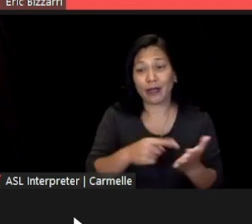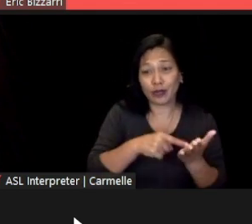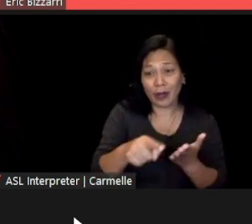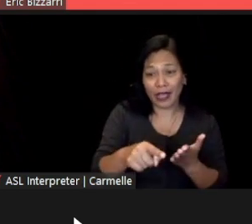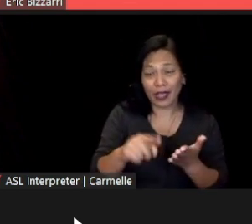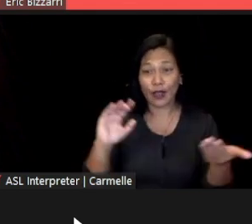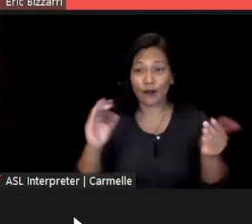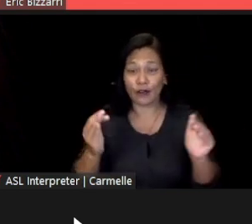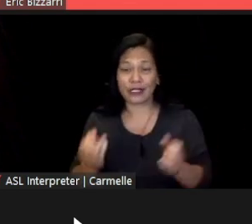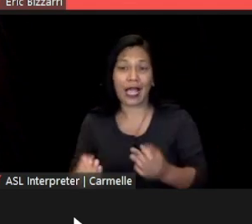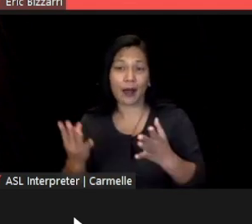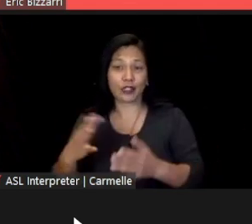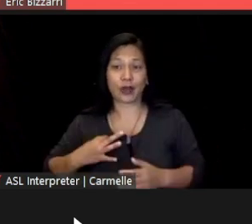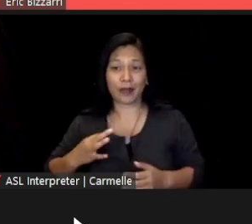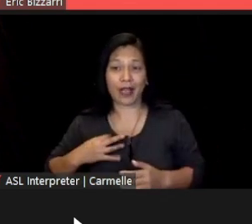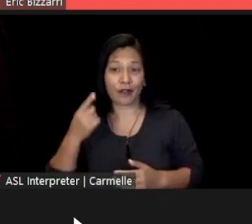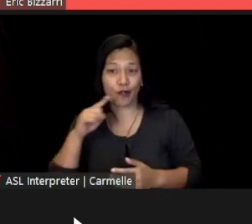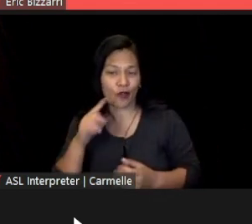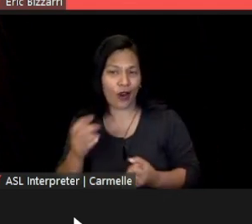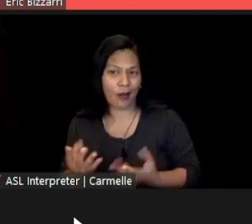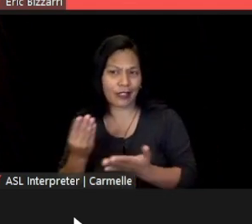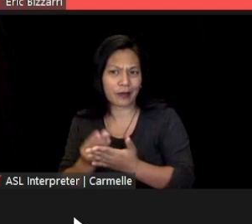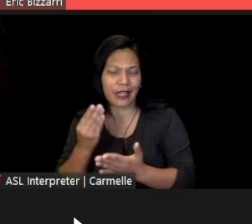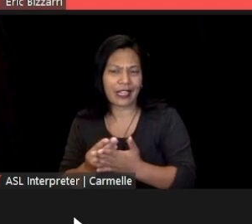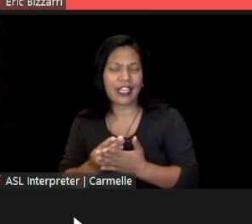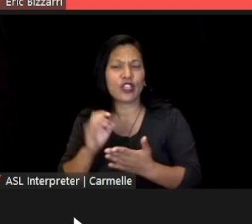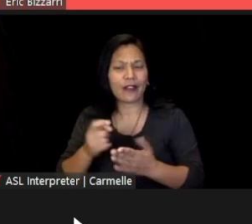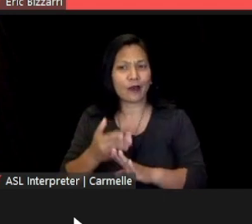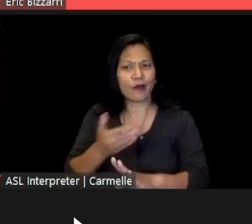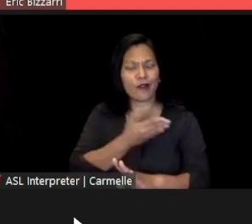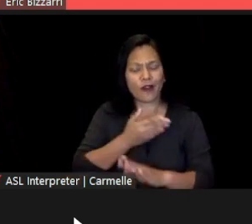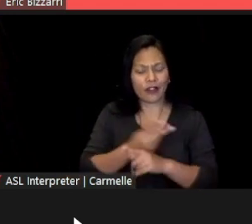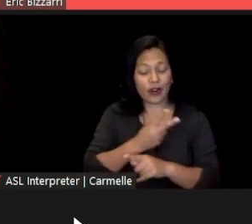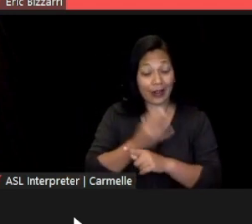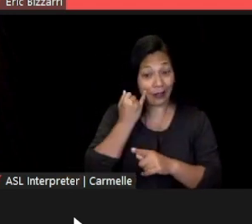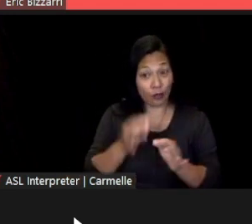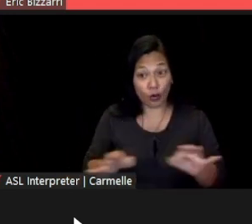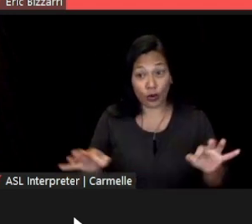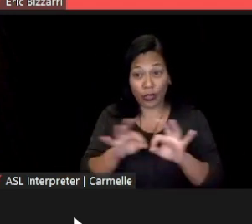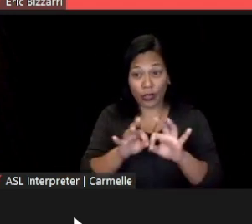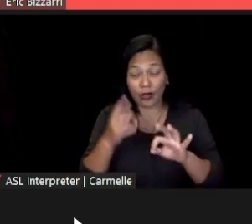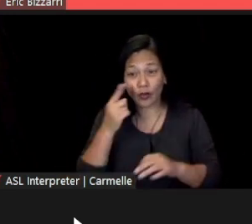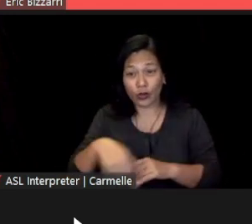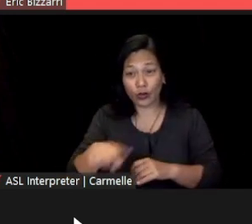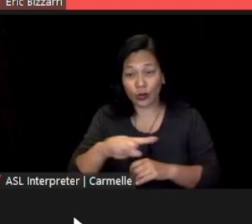People have to do that kind of evaluation in their head in advance of applying to a selective fund at the CMF.